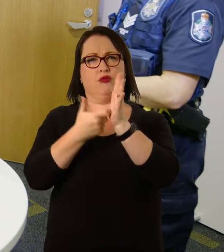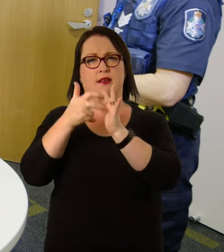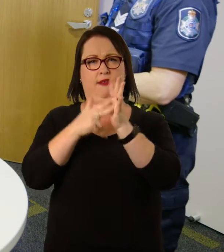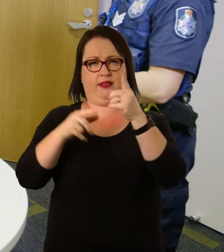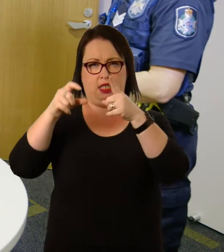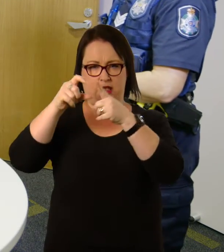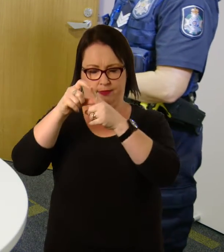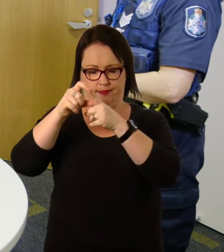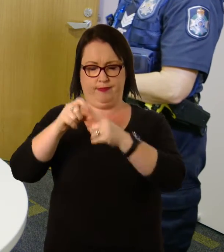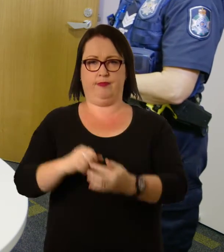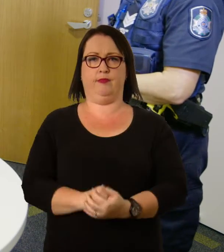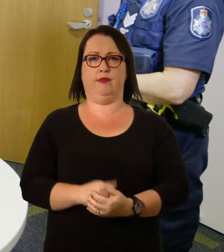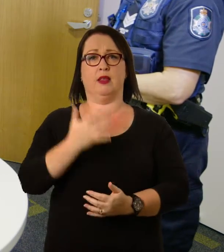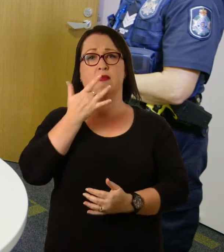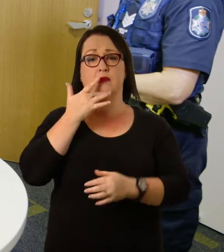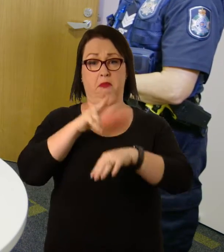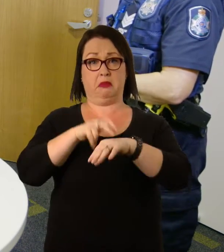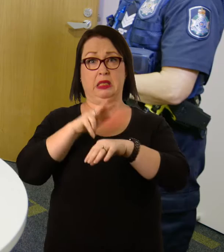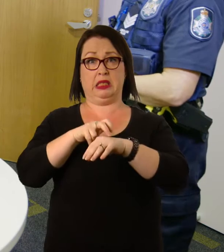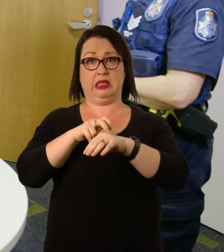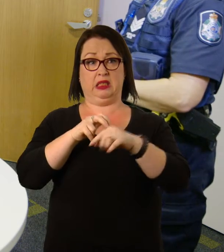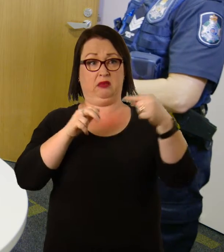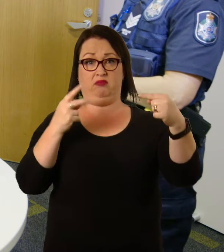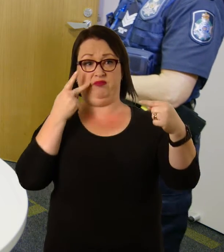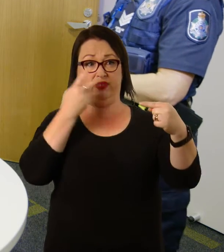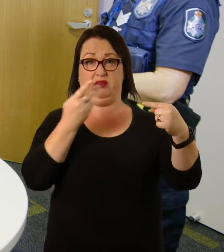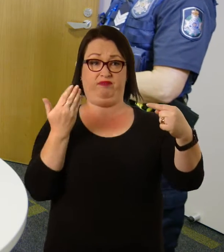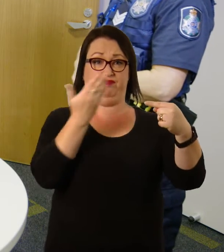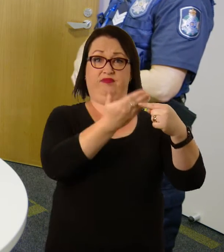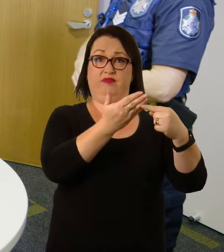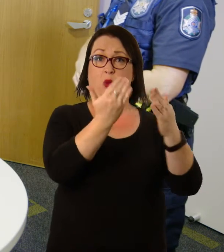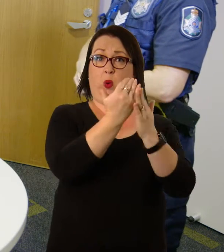If you are given an application for a Protection Order by a police officer, read the paperwork carefully